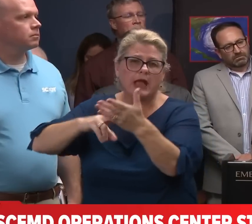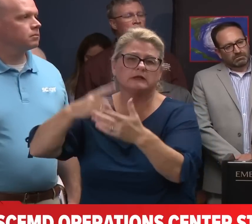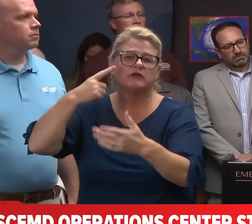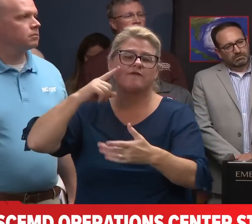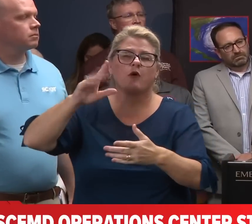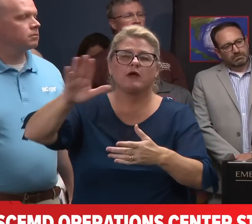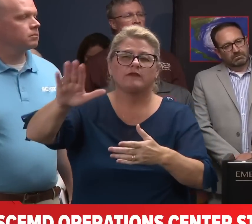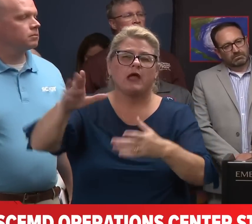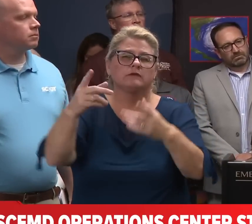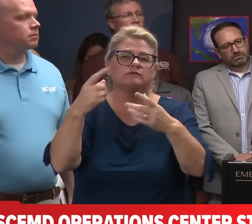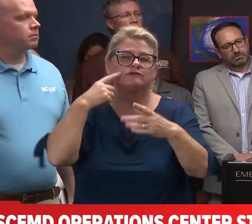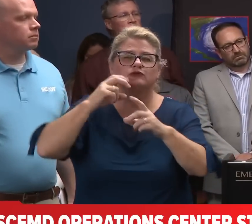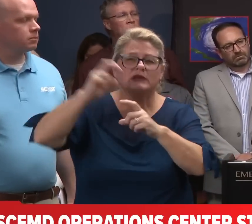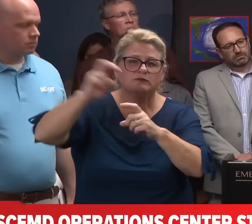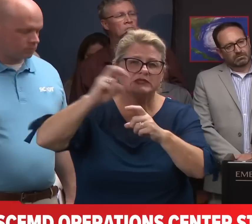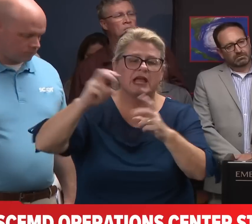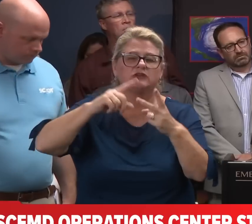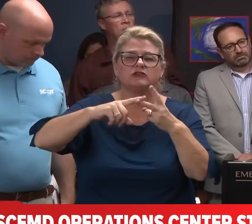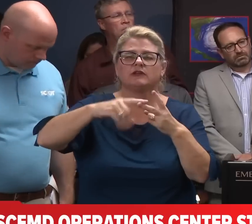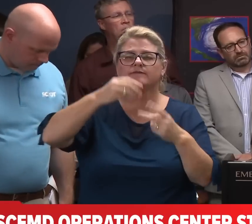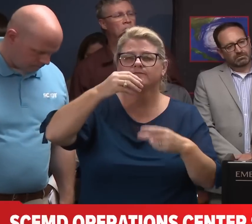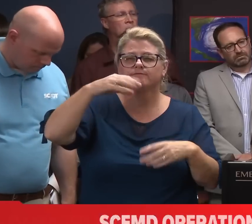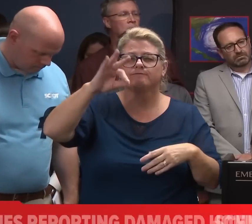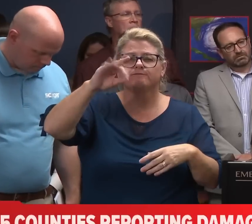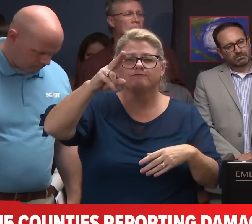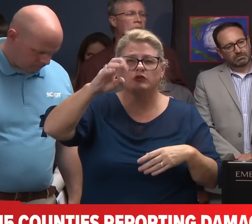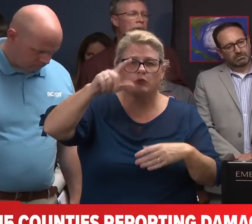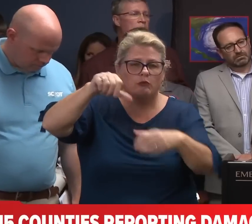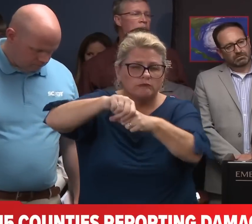transportation, fuel and food have been activated.